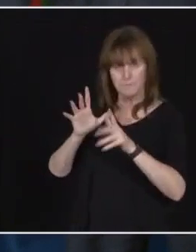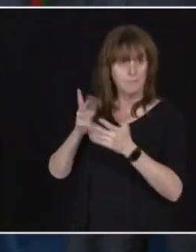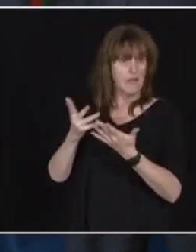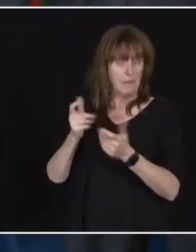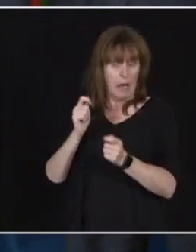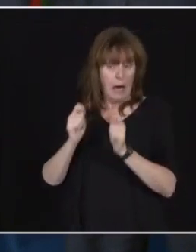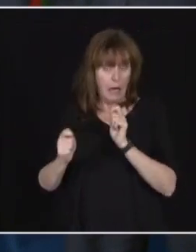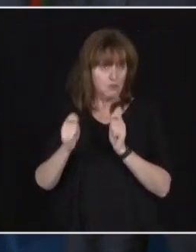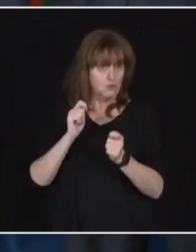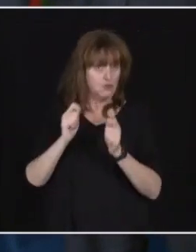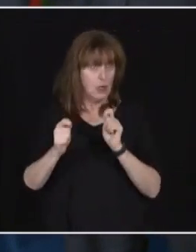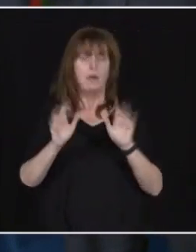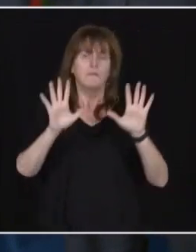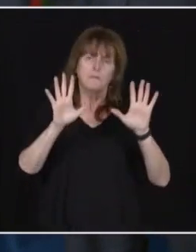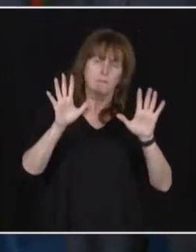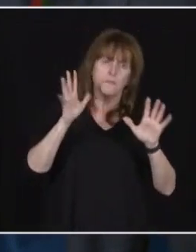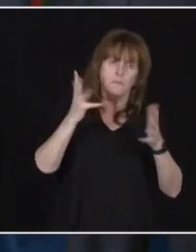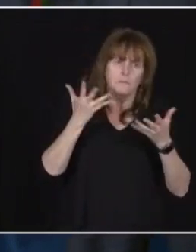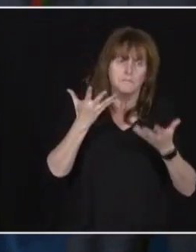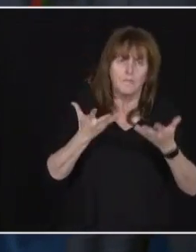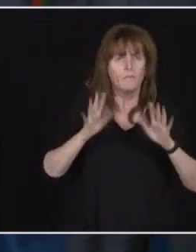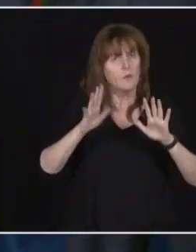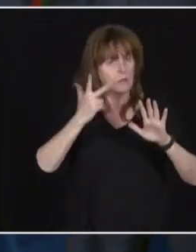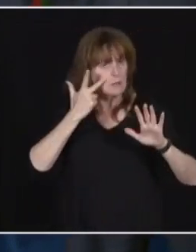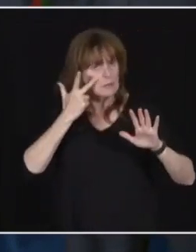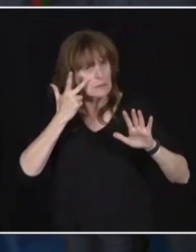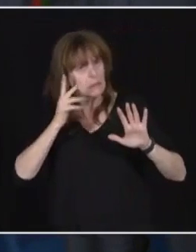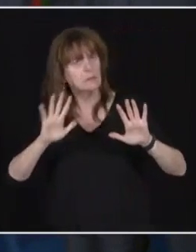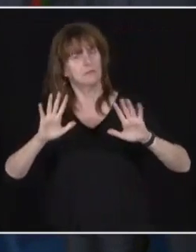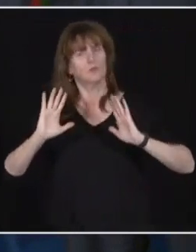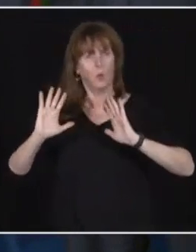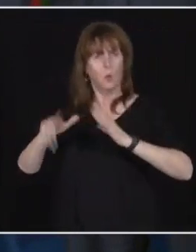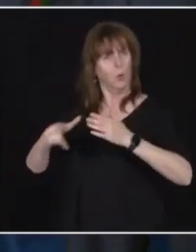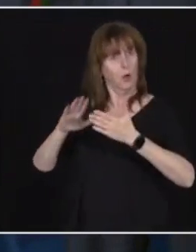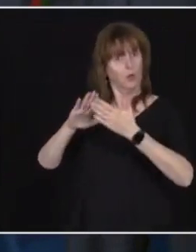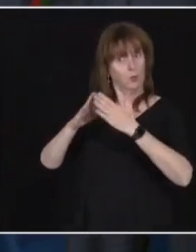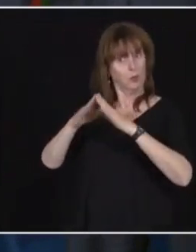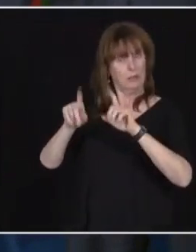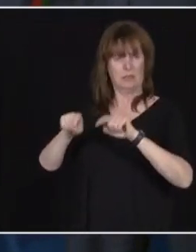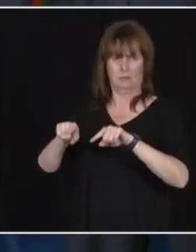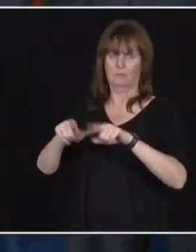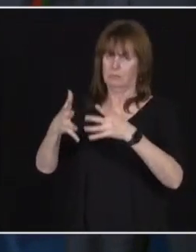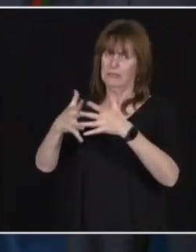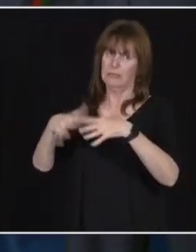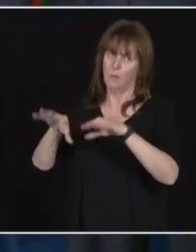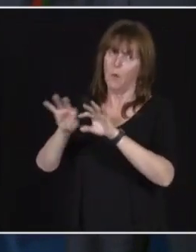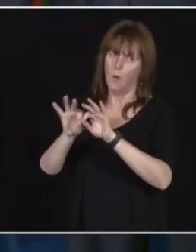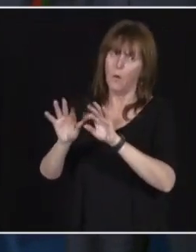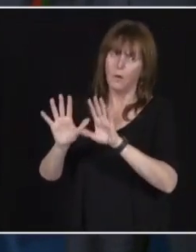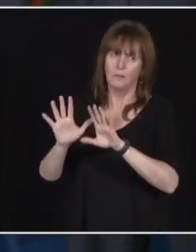are if there are any concerns with what has been moving forward with, we will need to stop, reassess and make changes